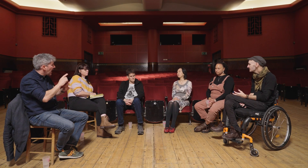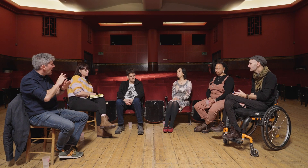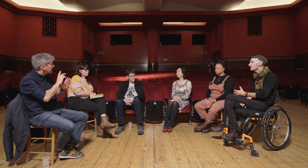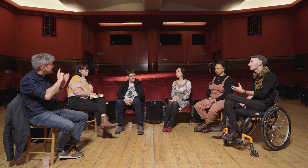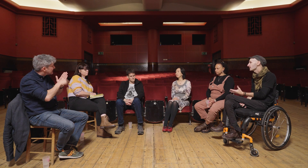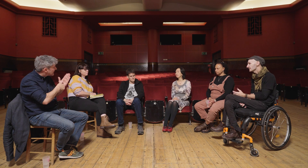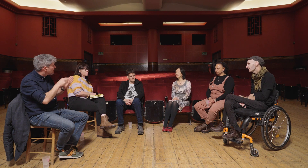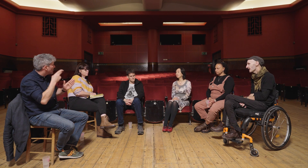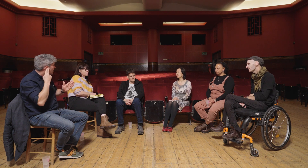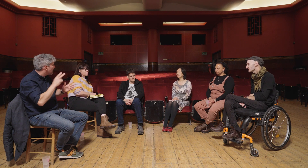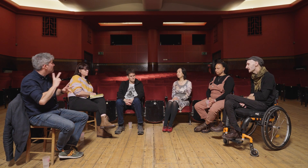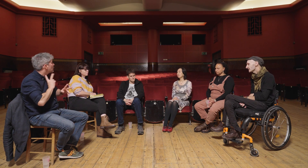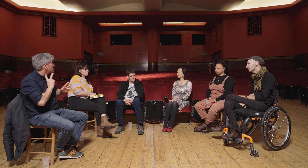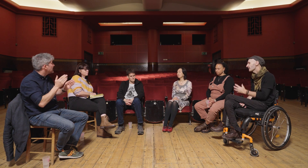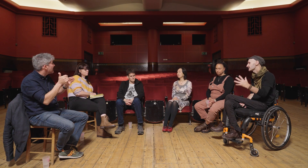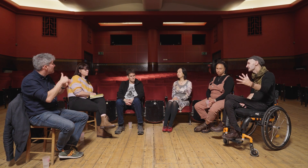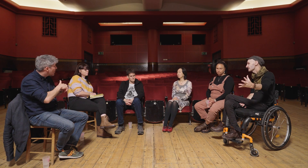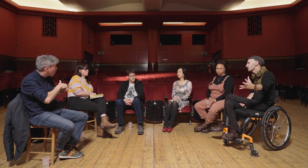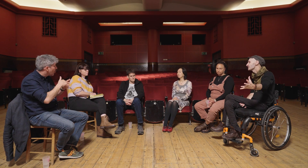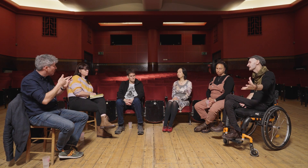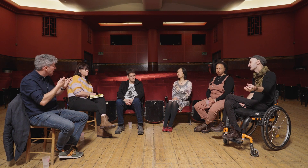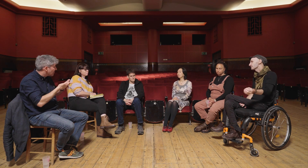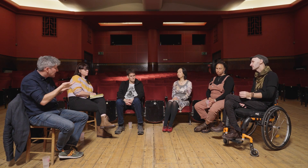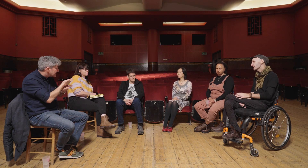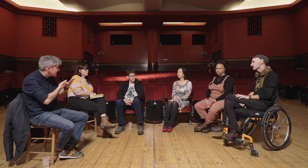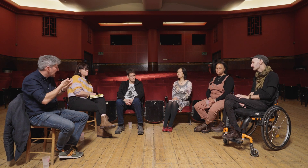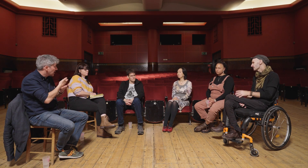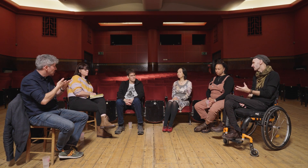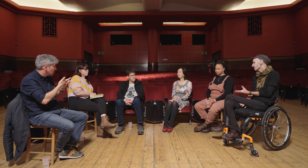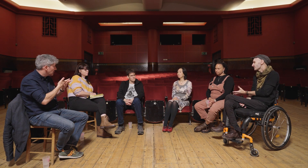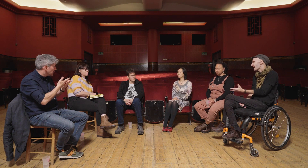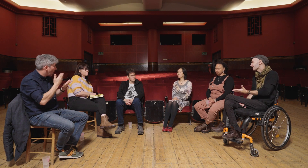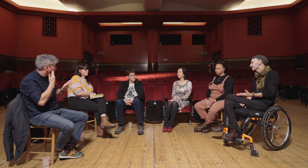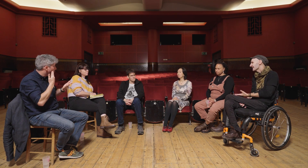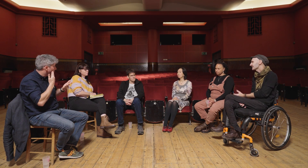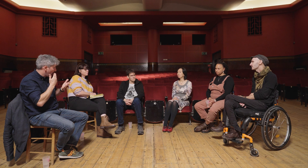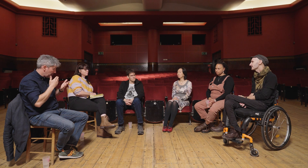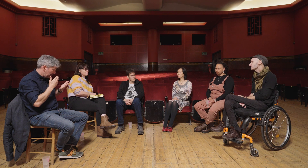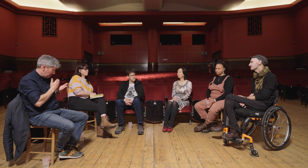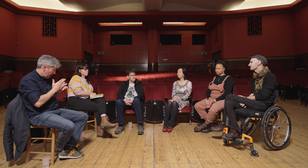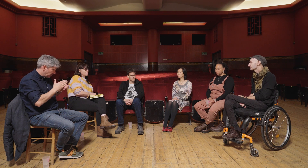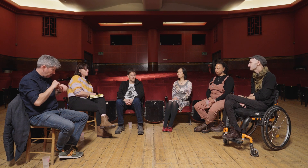so it's not forgotten about and becomes a non-disabled led project without that collaboration.